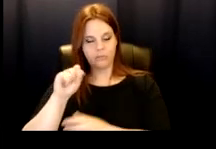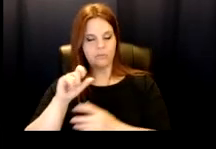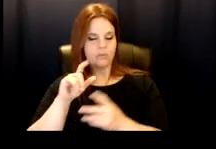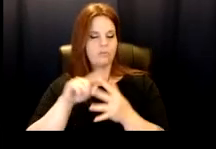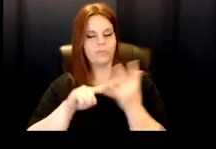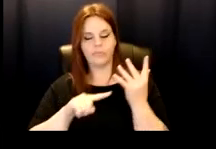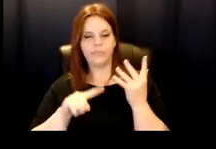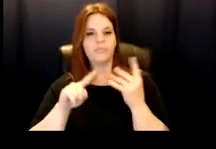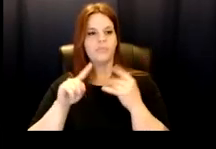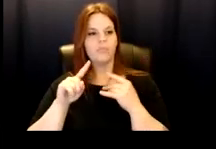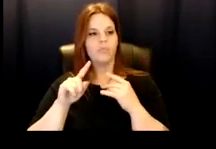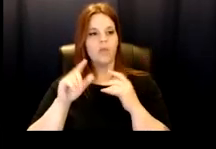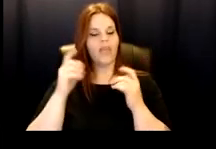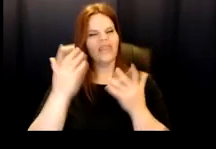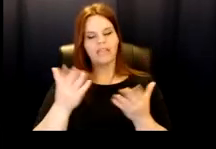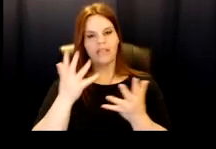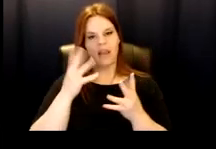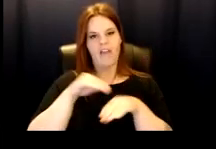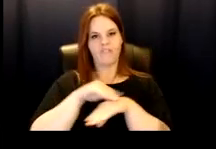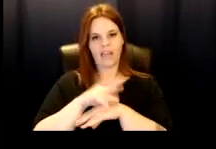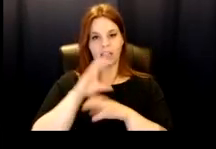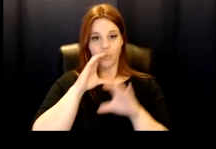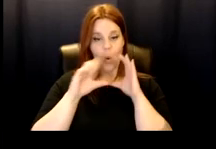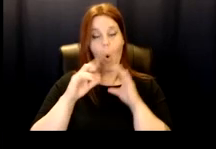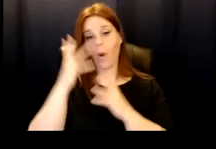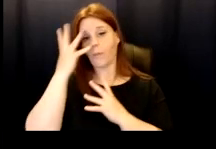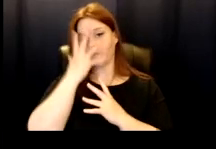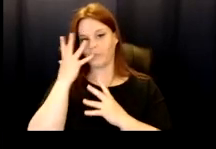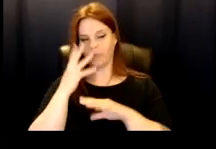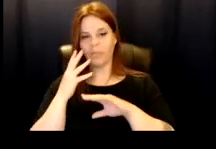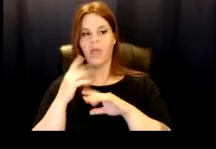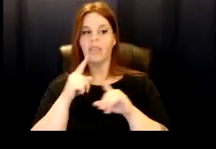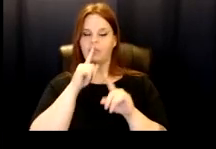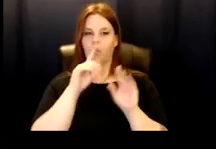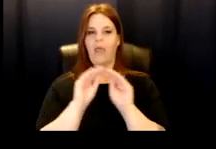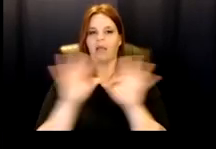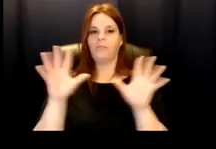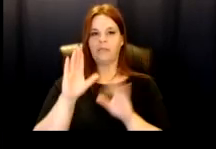and appearance in another. Talk about implicit bias, this is really explicit bias, I think.